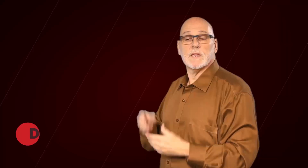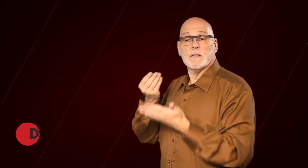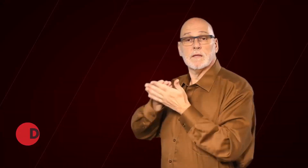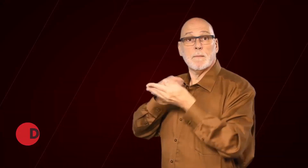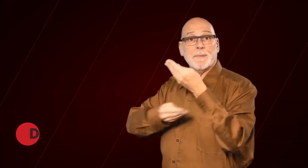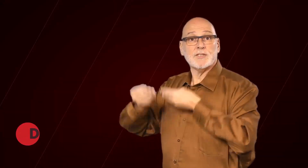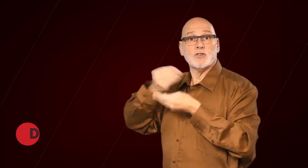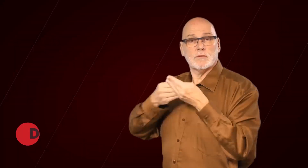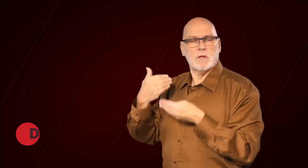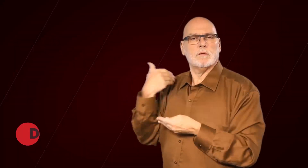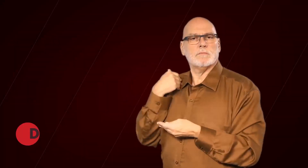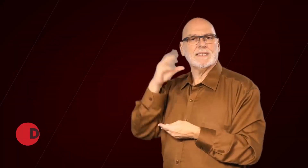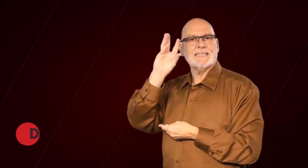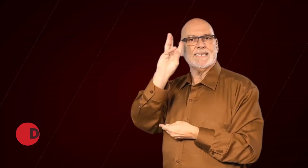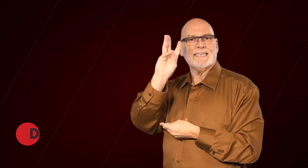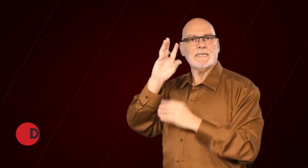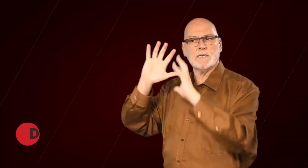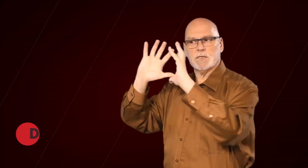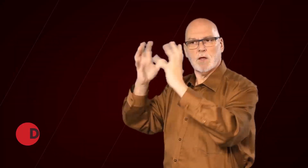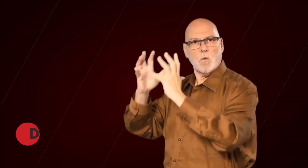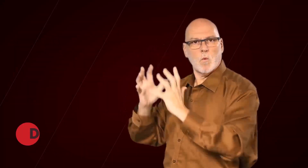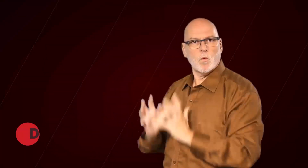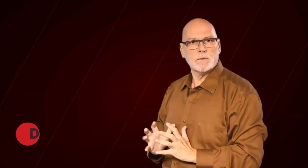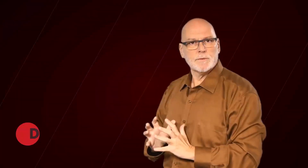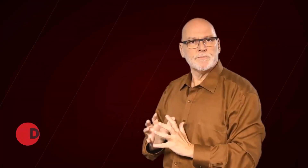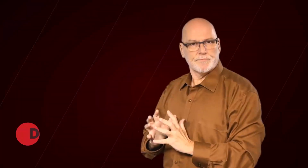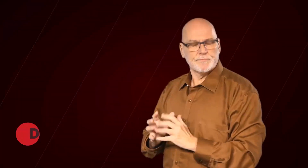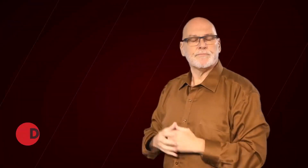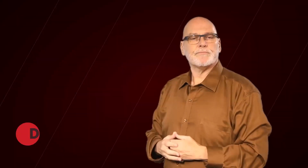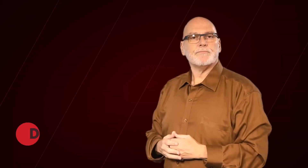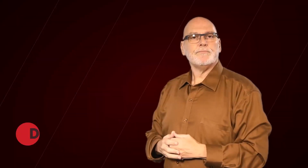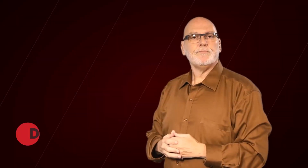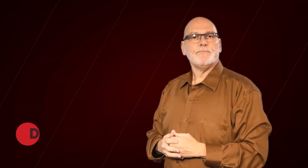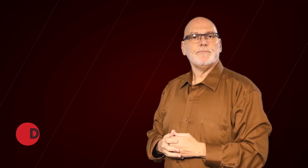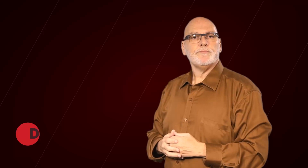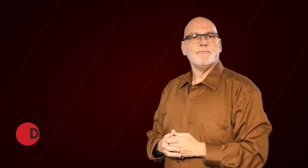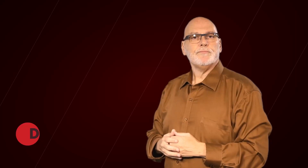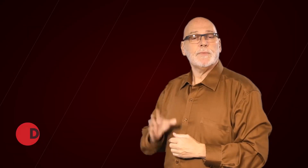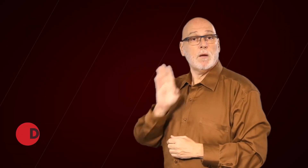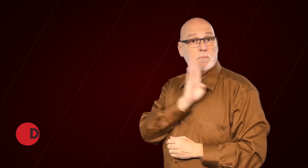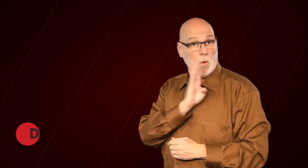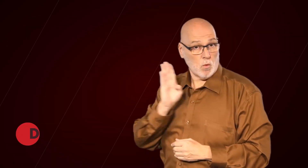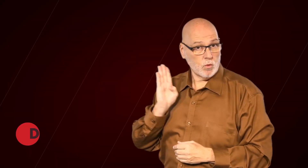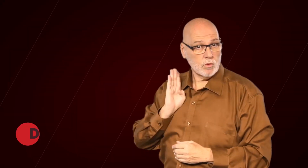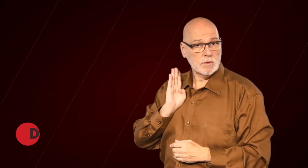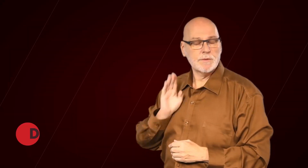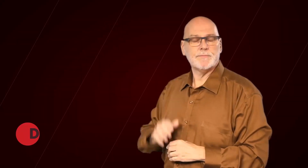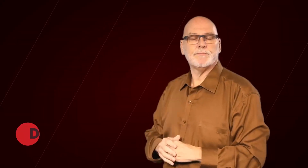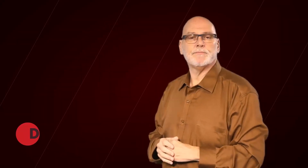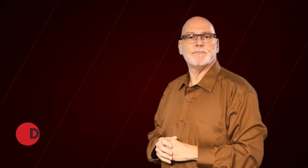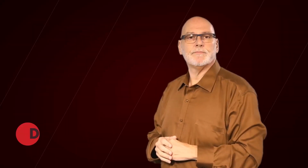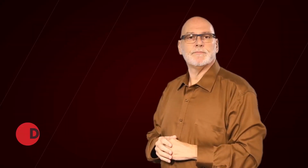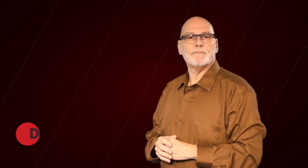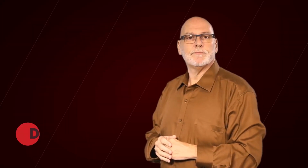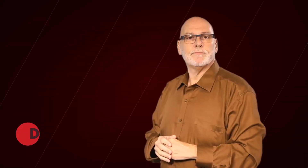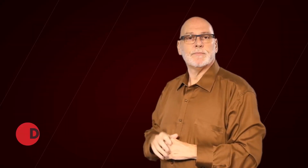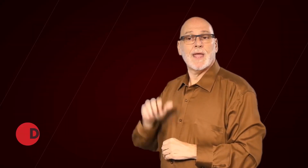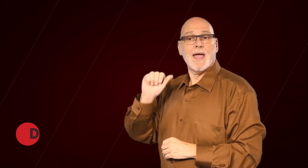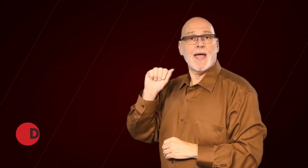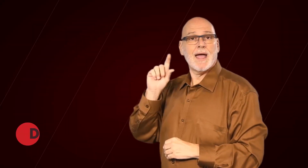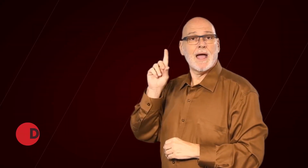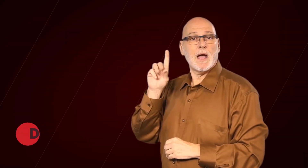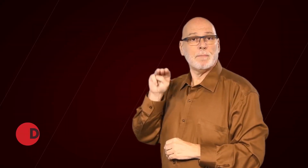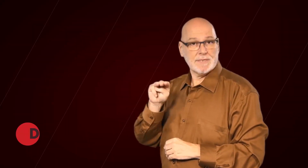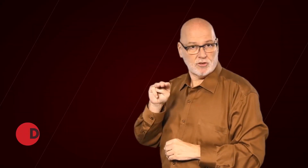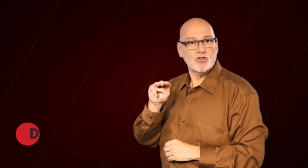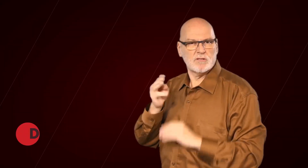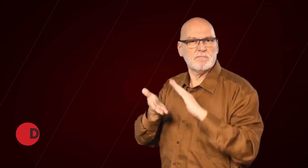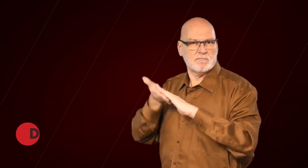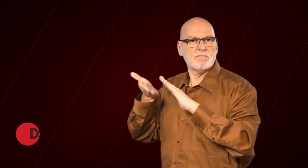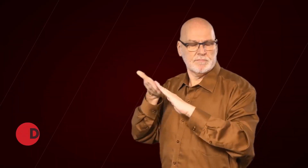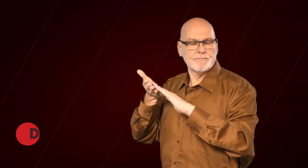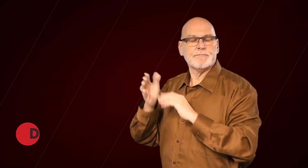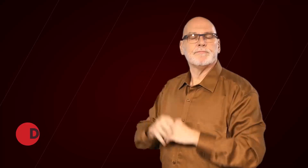[ANSELMO]: Their budget has six categories: Board, Administration,